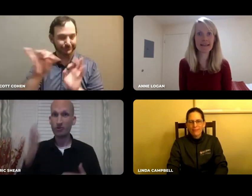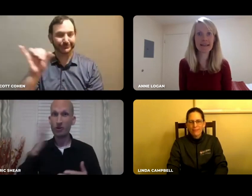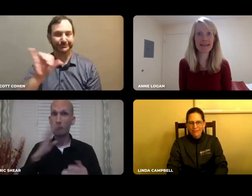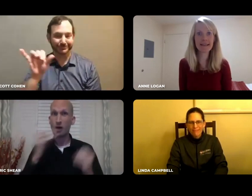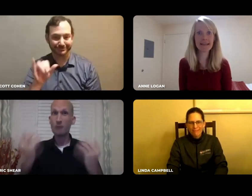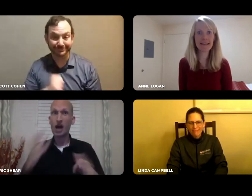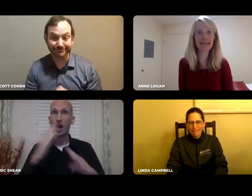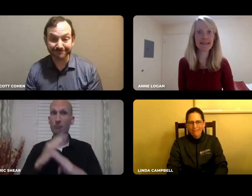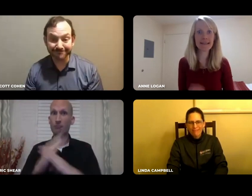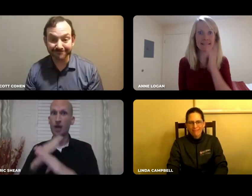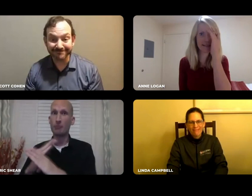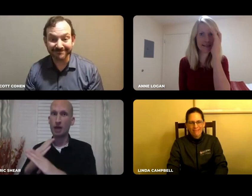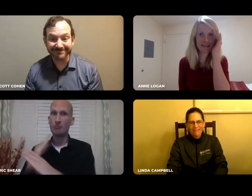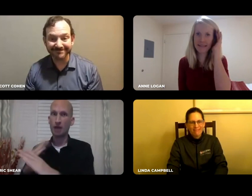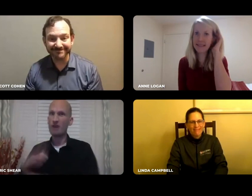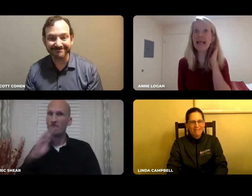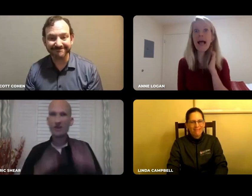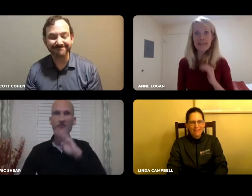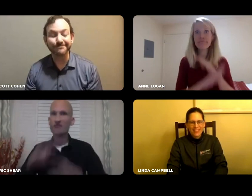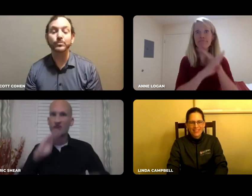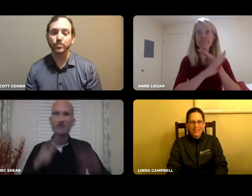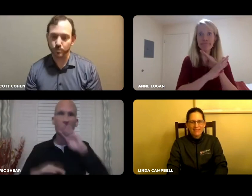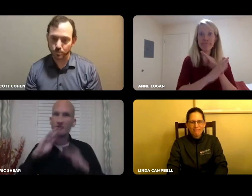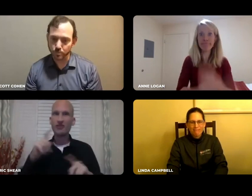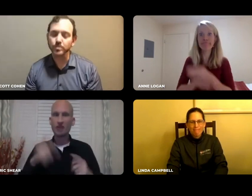There are many barriers and challenges on the way.